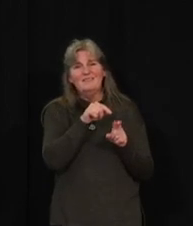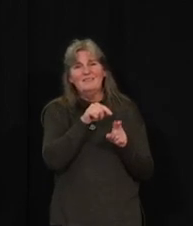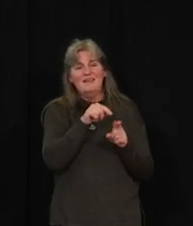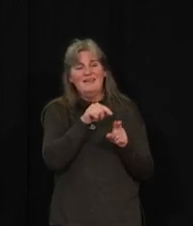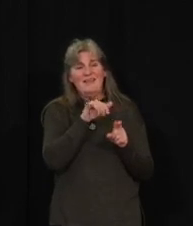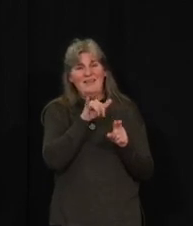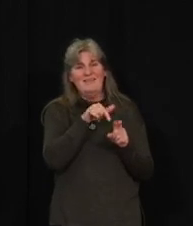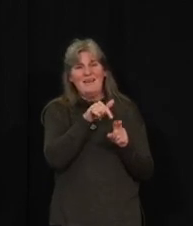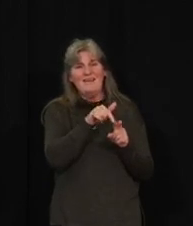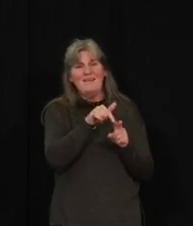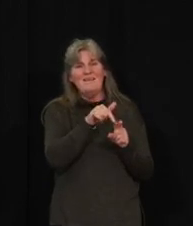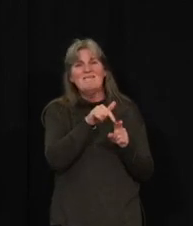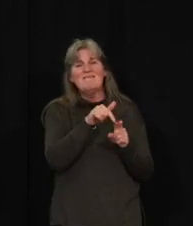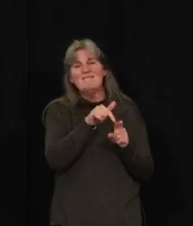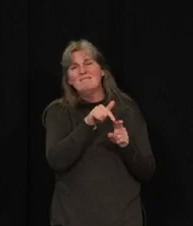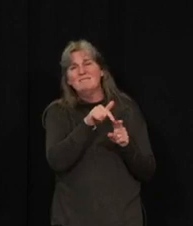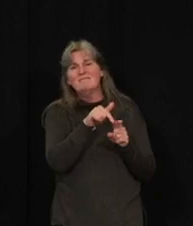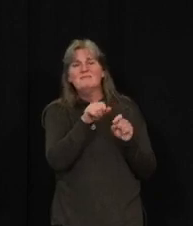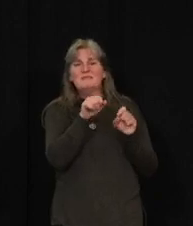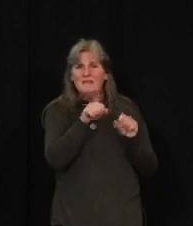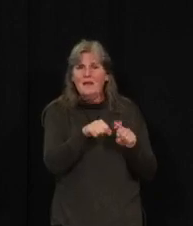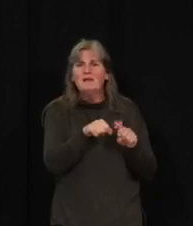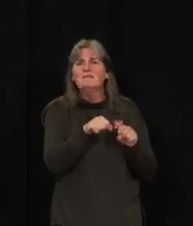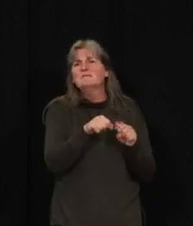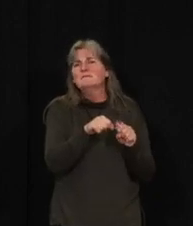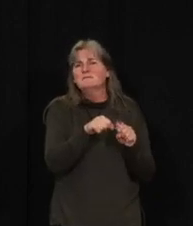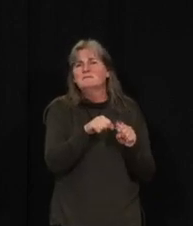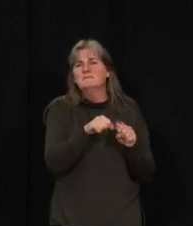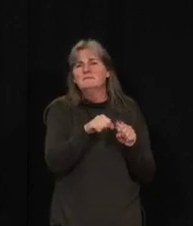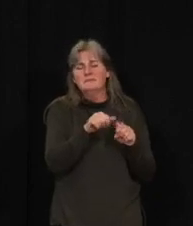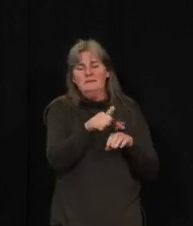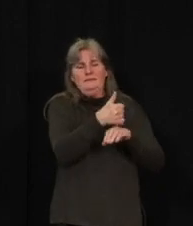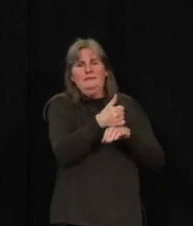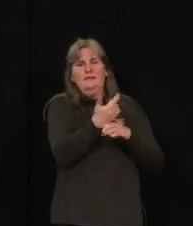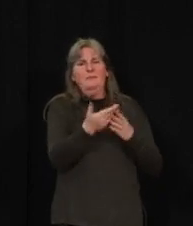would be able to implement here.